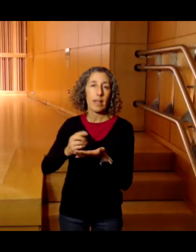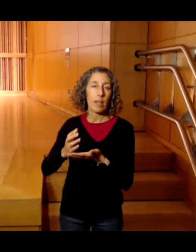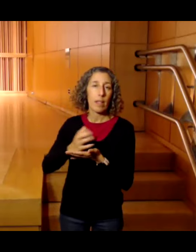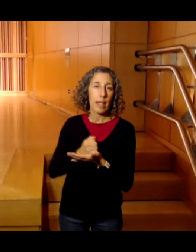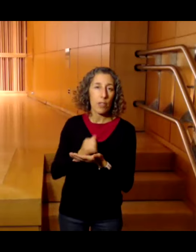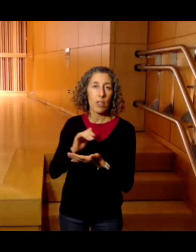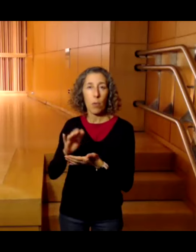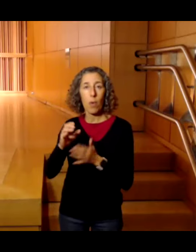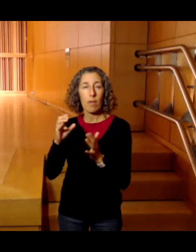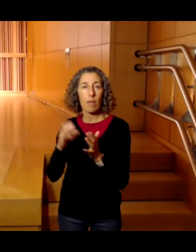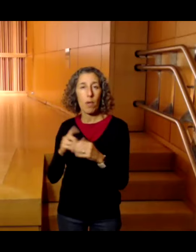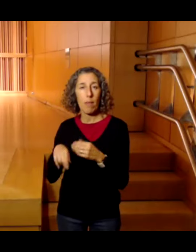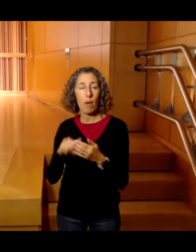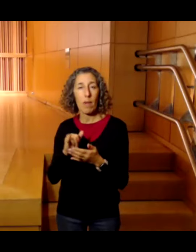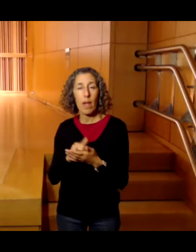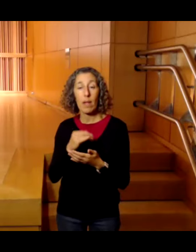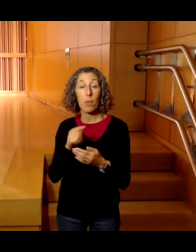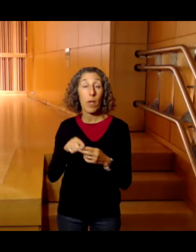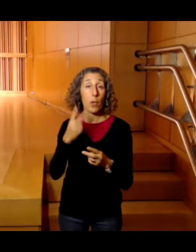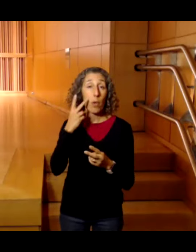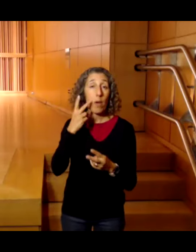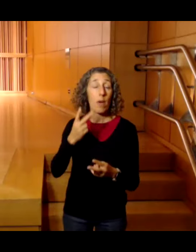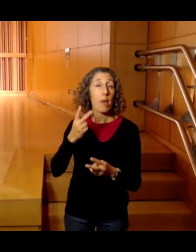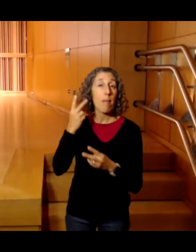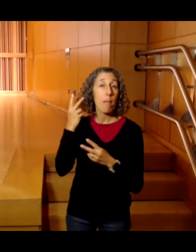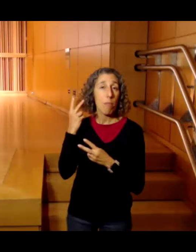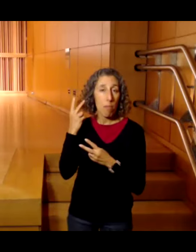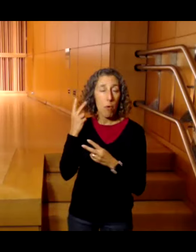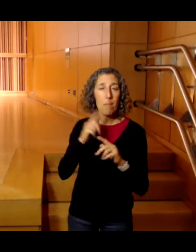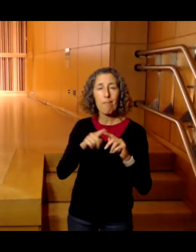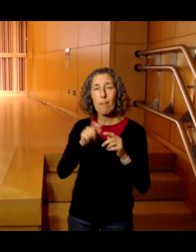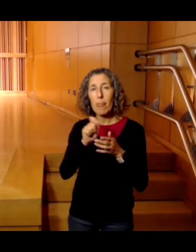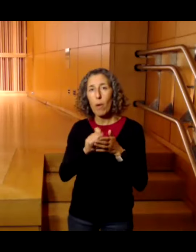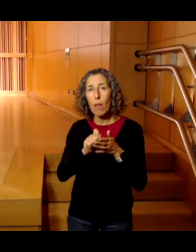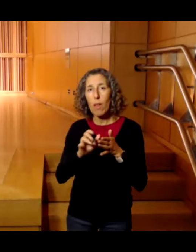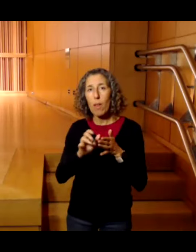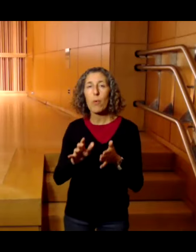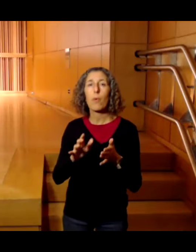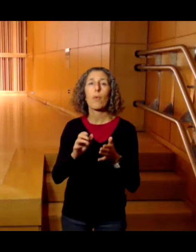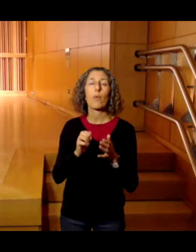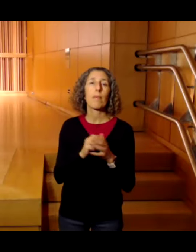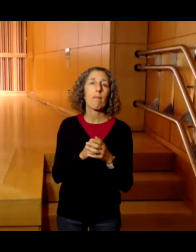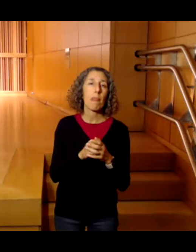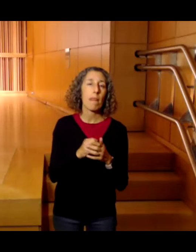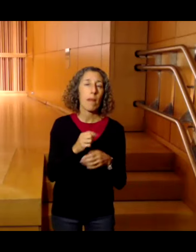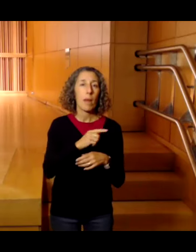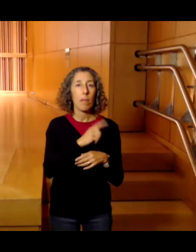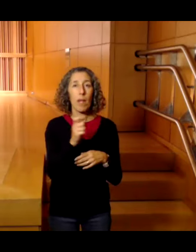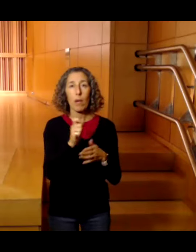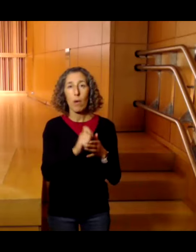on Marlin. And more broadly, those brilliant black artists gone too soon.